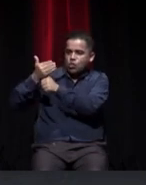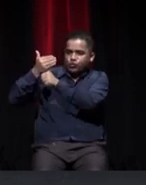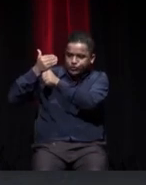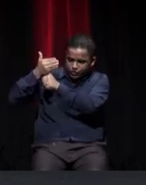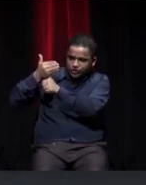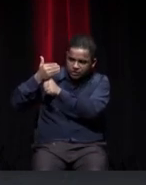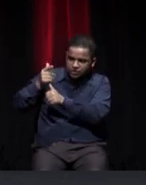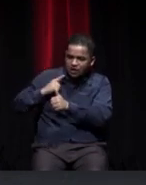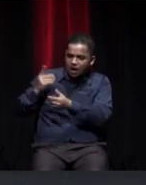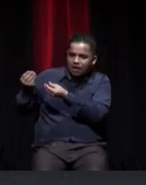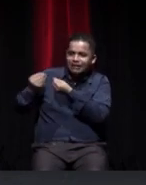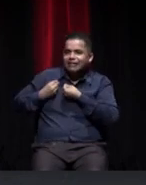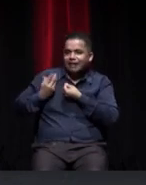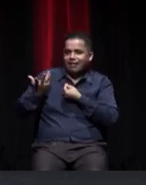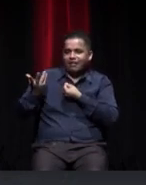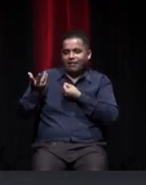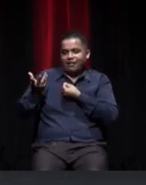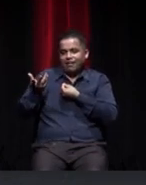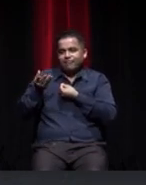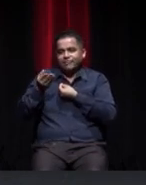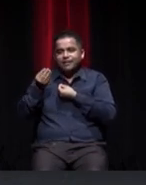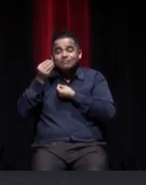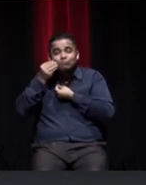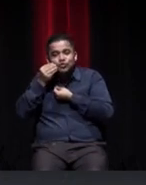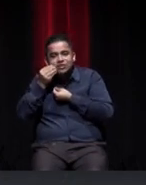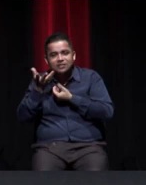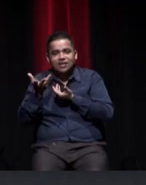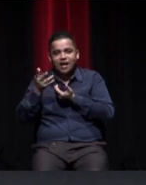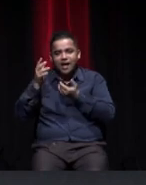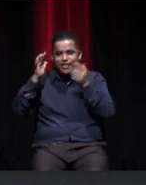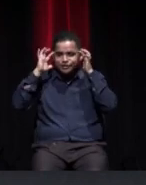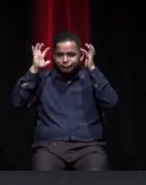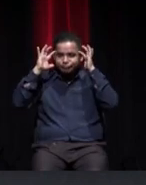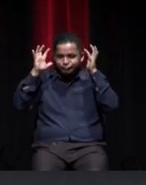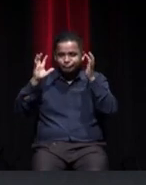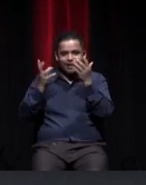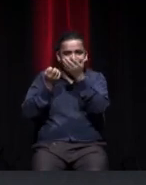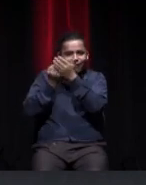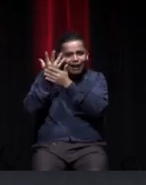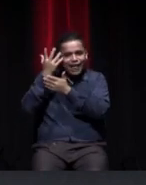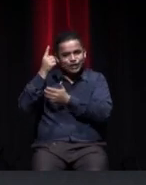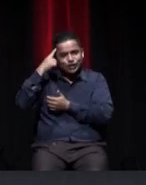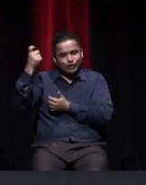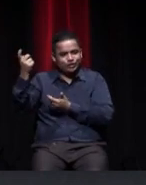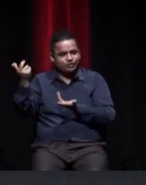the chance of creative leisure and more free time. I don't know about you,